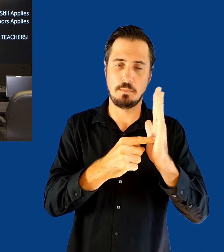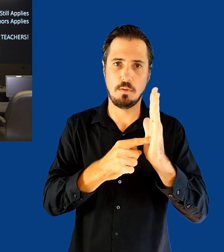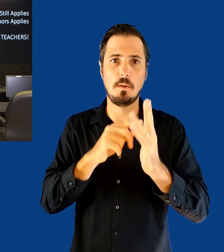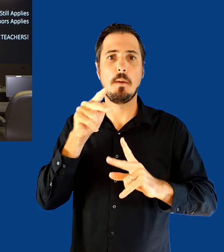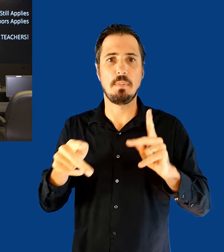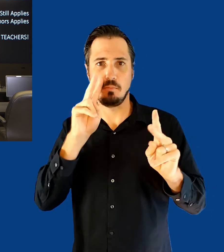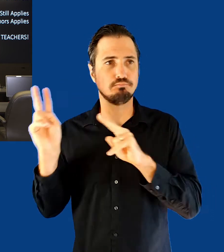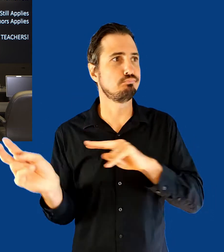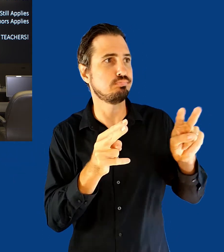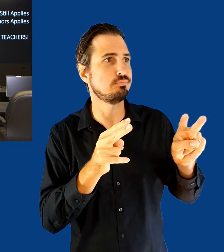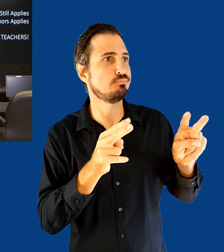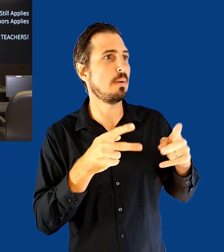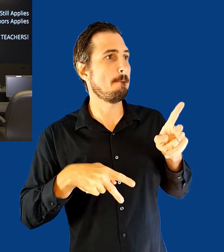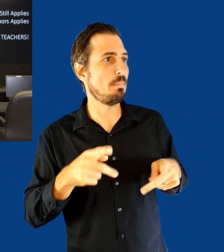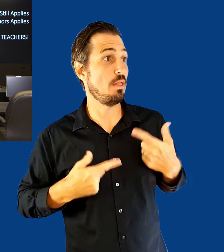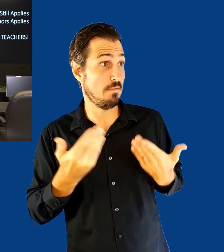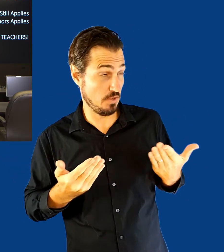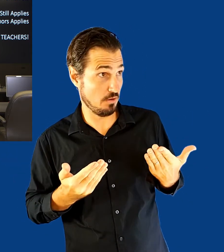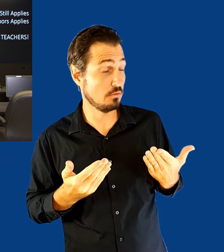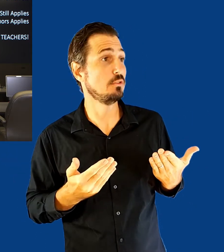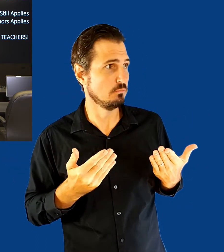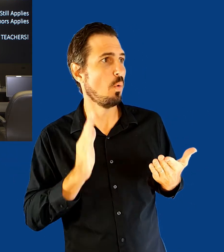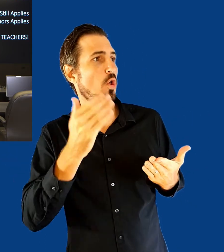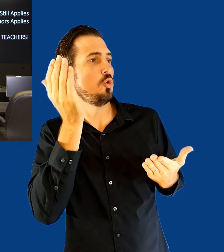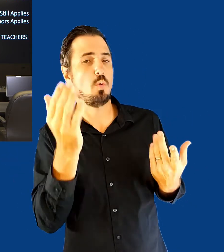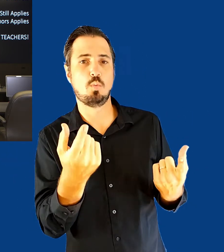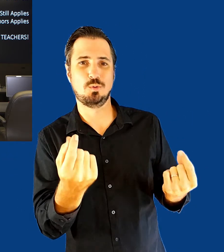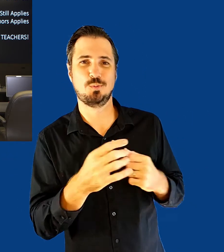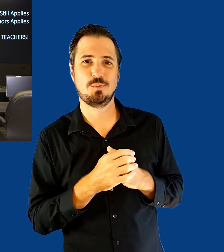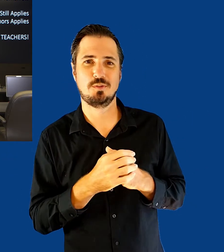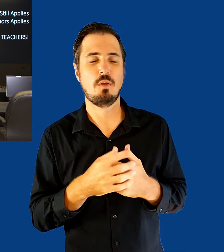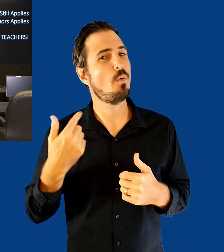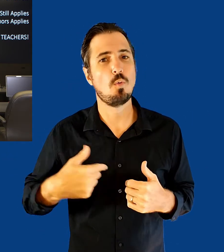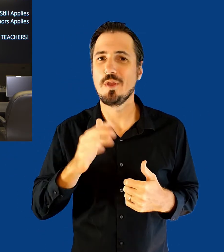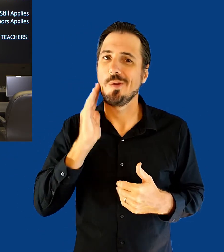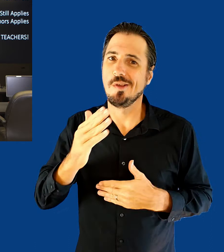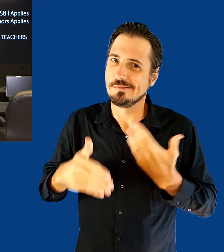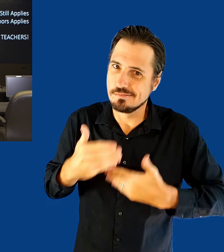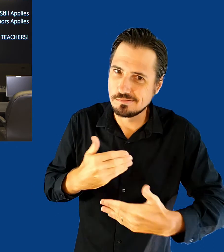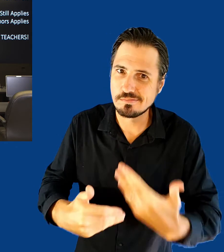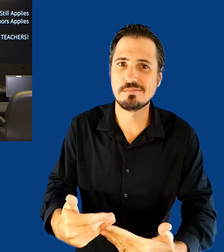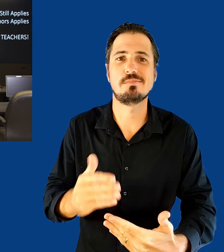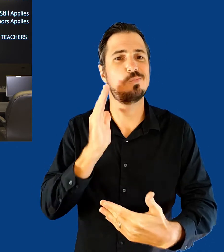We’re going to get there, Kaua‘i! Let’s continue to work together to make forward progress. Which means, please…